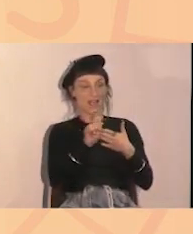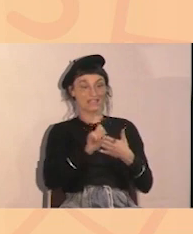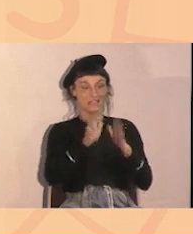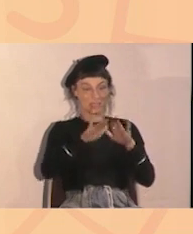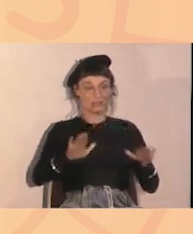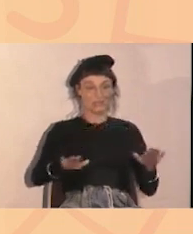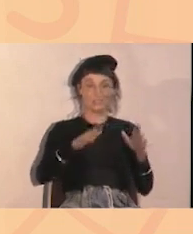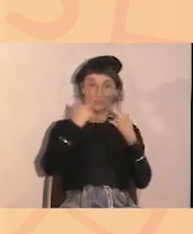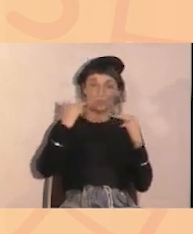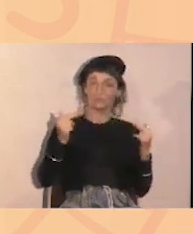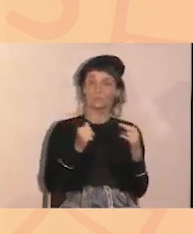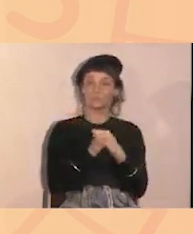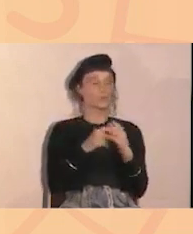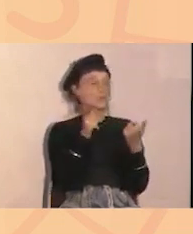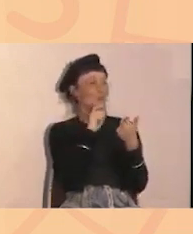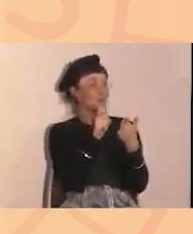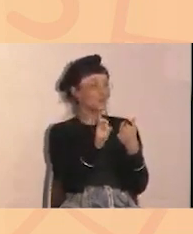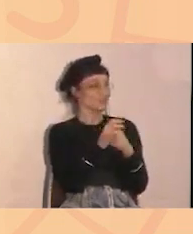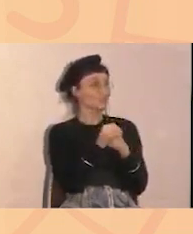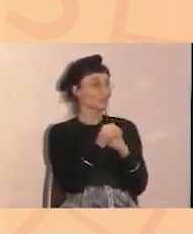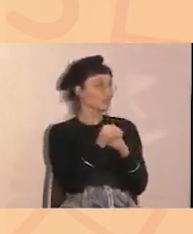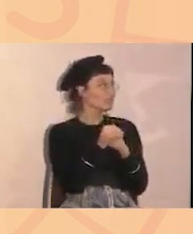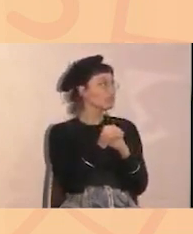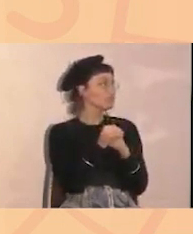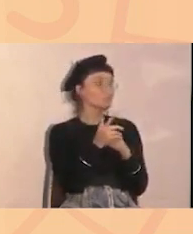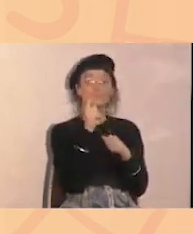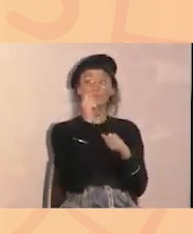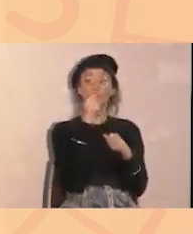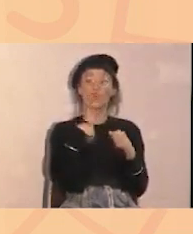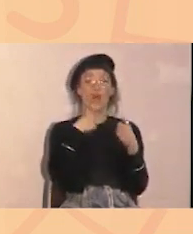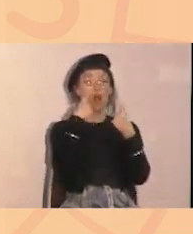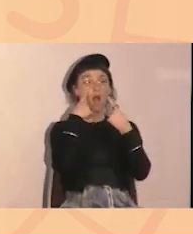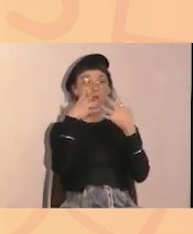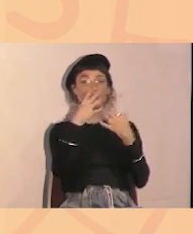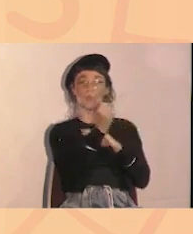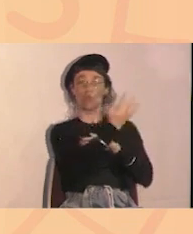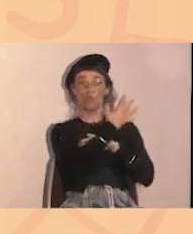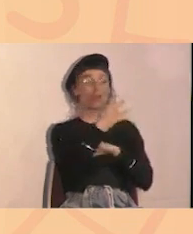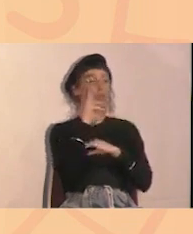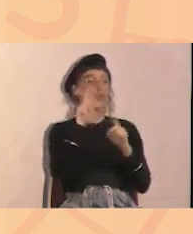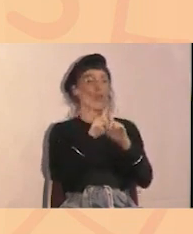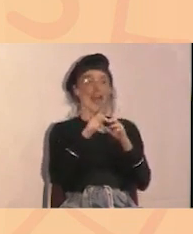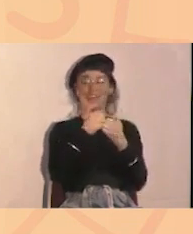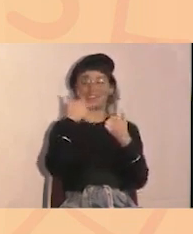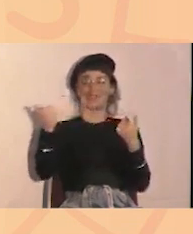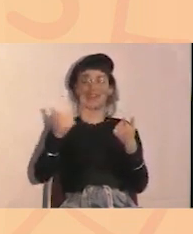But yeah, well, whilst I'm what I'm gonna show, you might look like an expanded version of my LinkedIn profile.